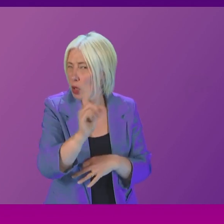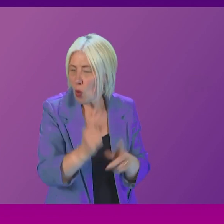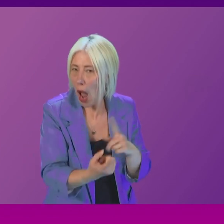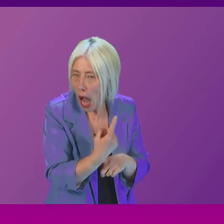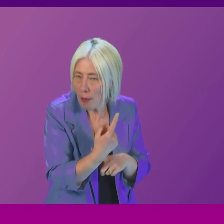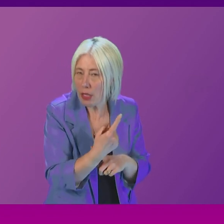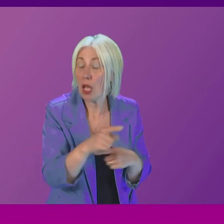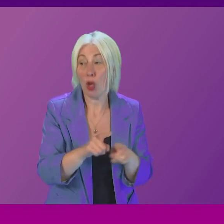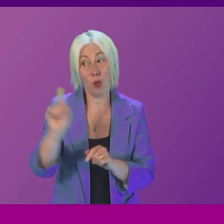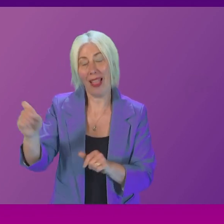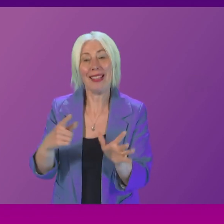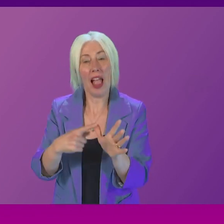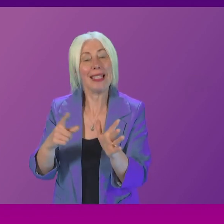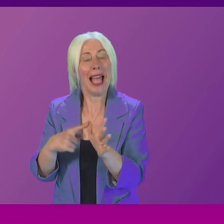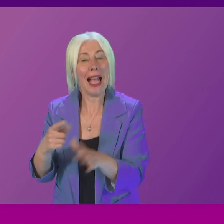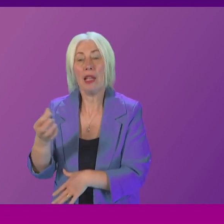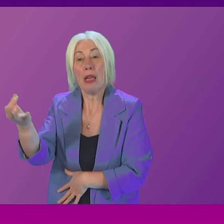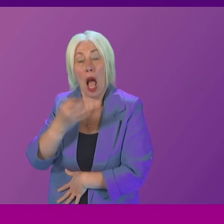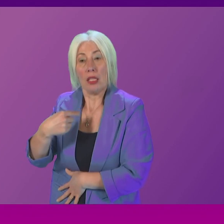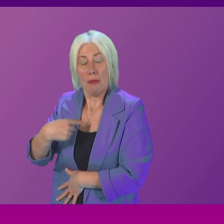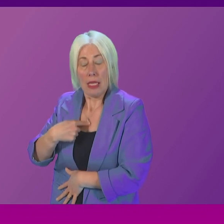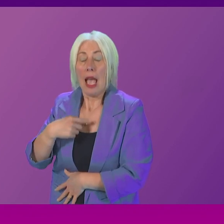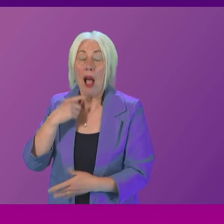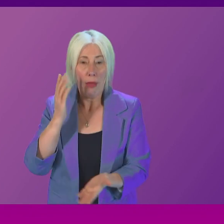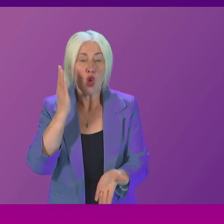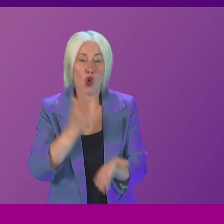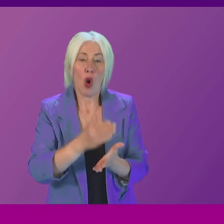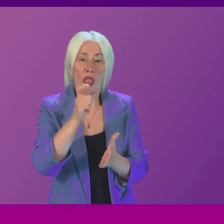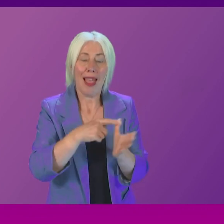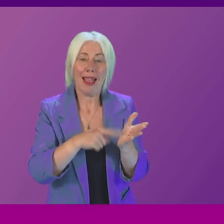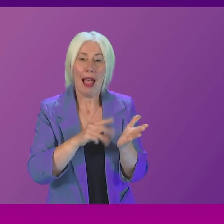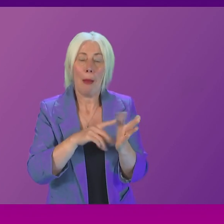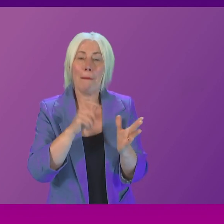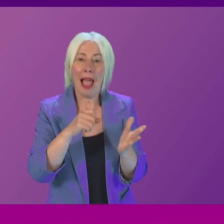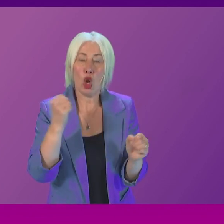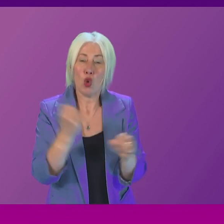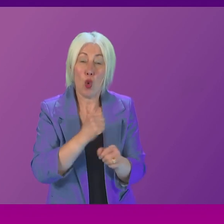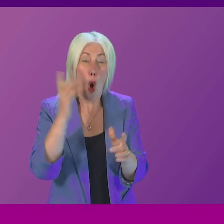As Alasdair Allan has asked me to do, I will ensure that CalMac explores every possible